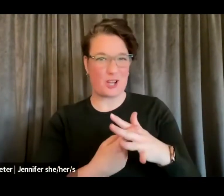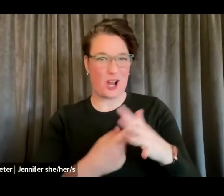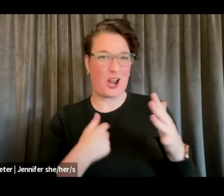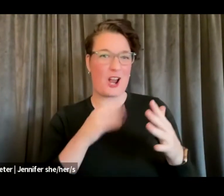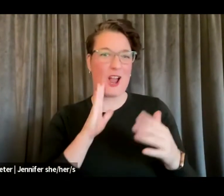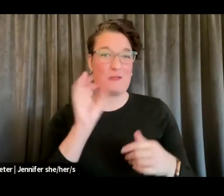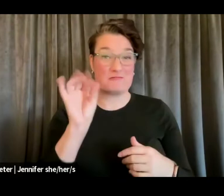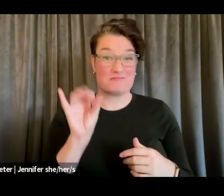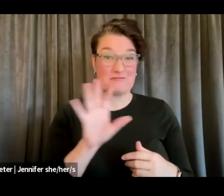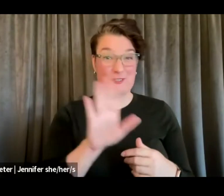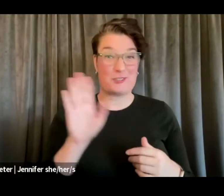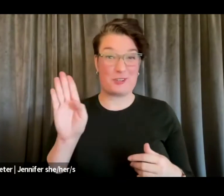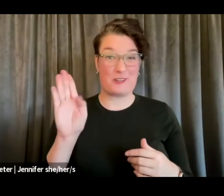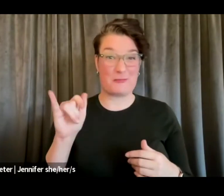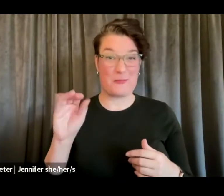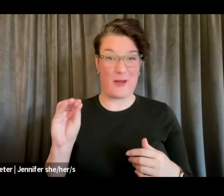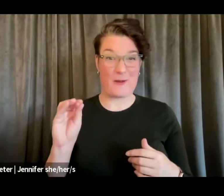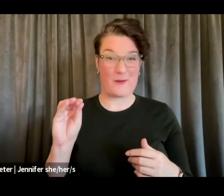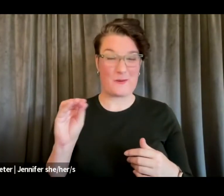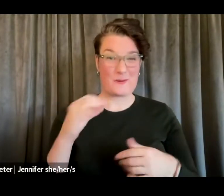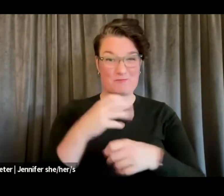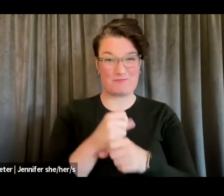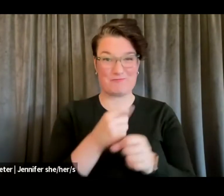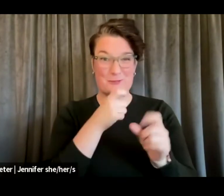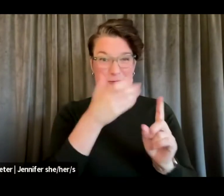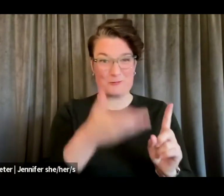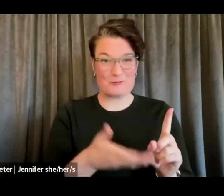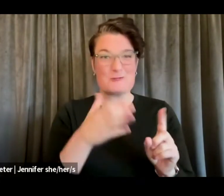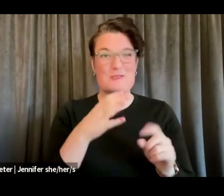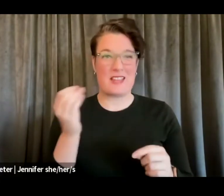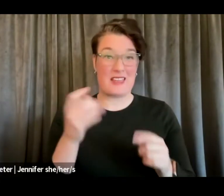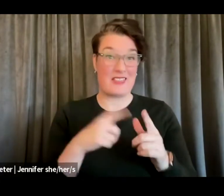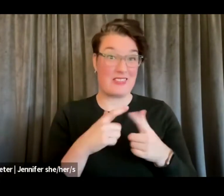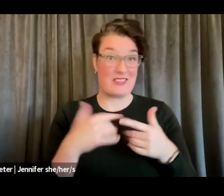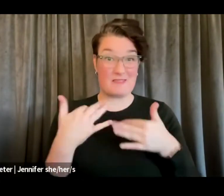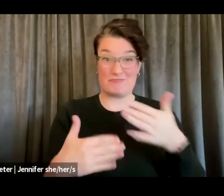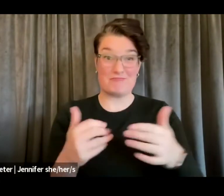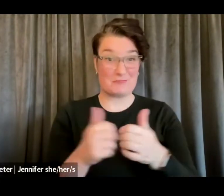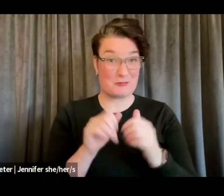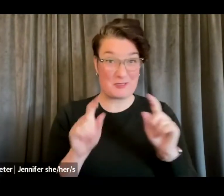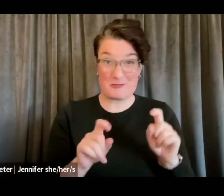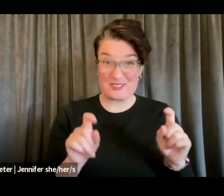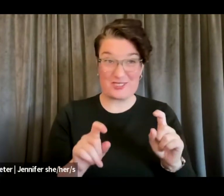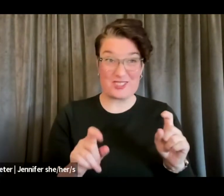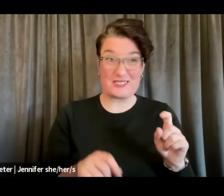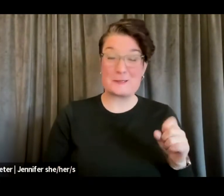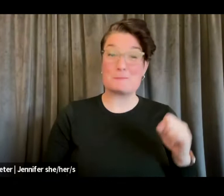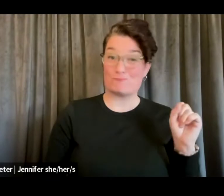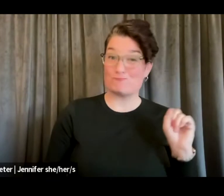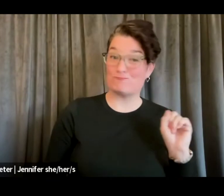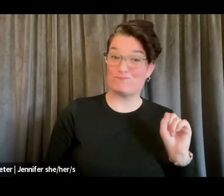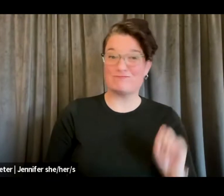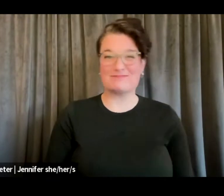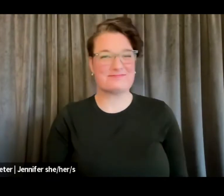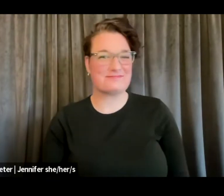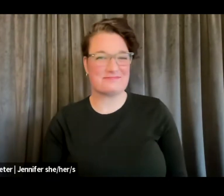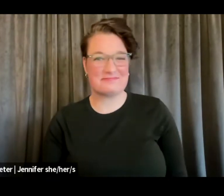I'll I'll read your bio and we can dive into some questions and mm-hmm great.